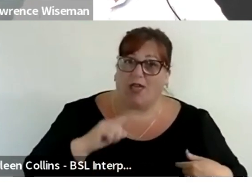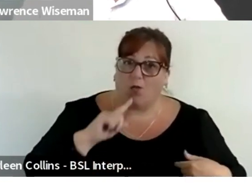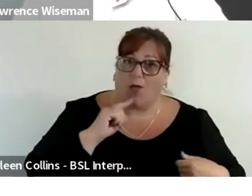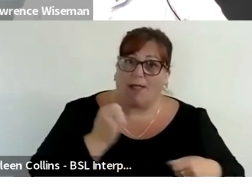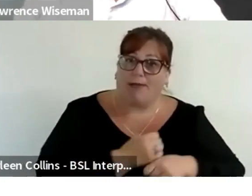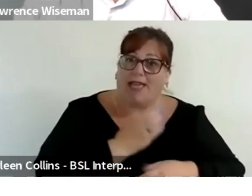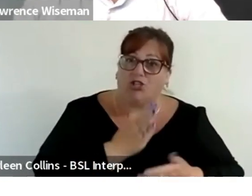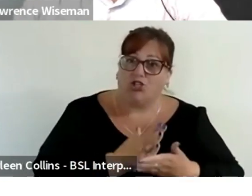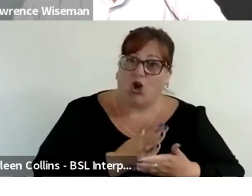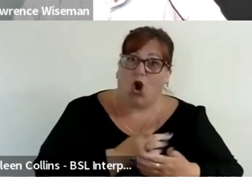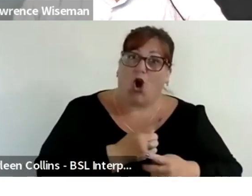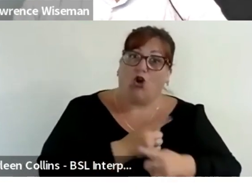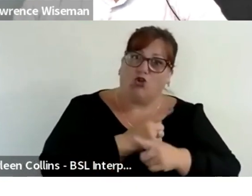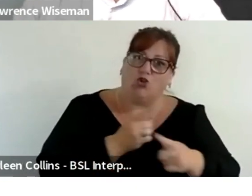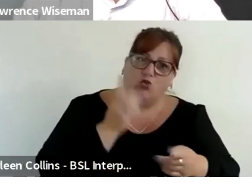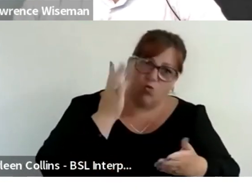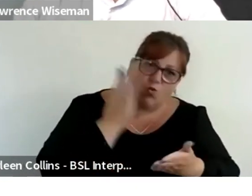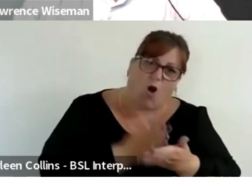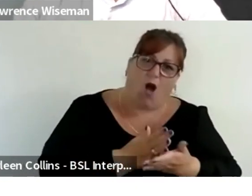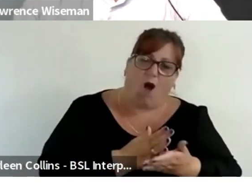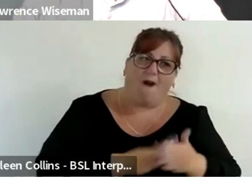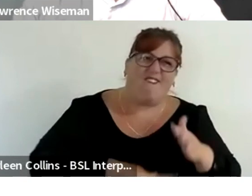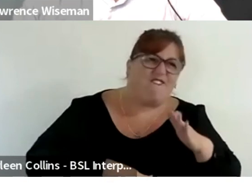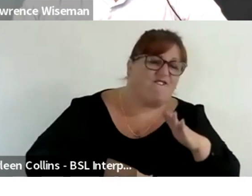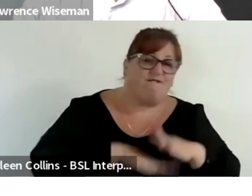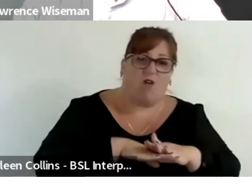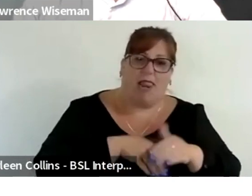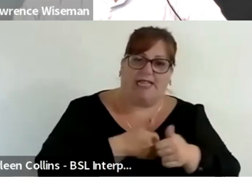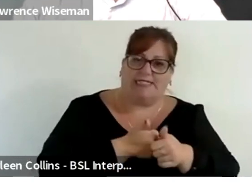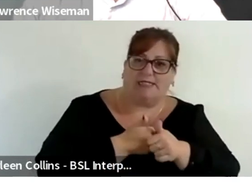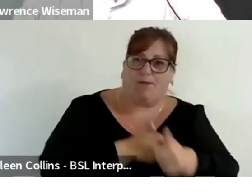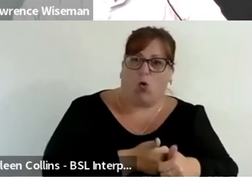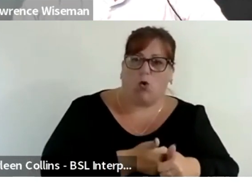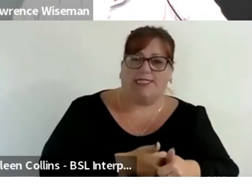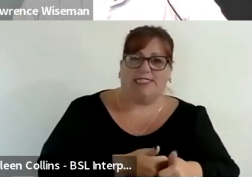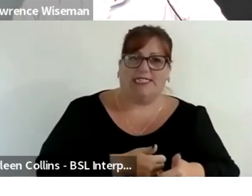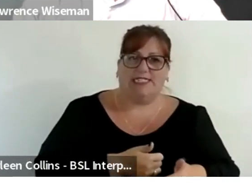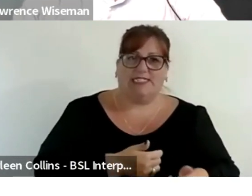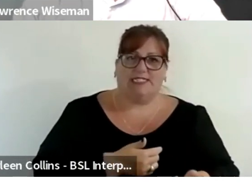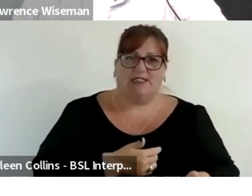not just that, fully engaged, still got technical, challenging work and was